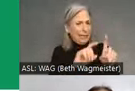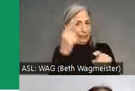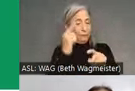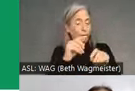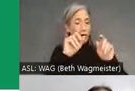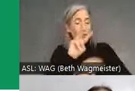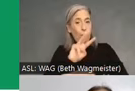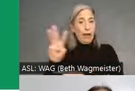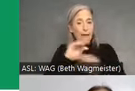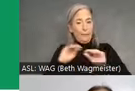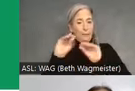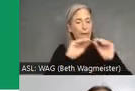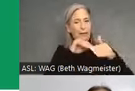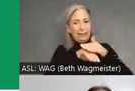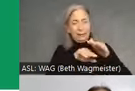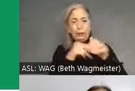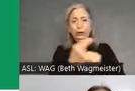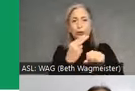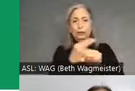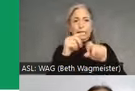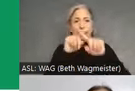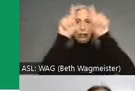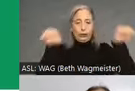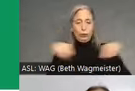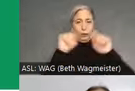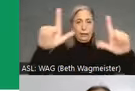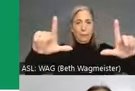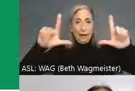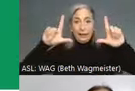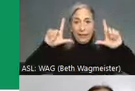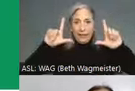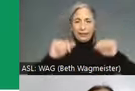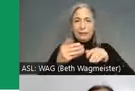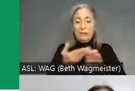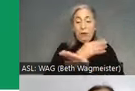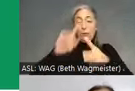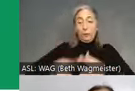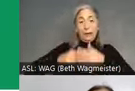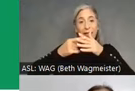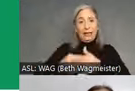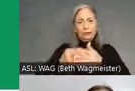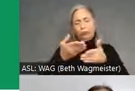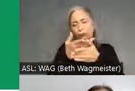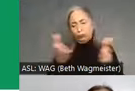accessibility using a screen magnifier. Before we begin we have a few general housekeeping items